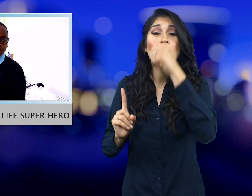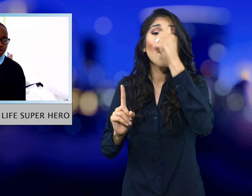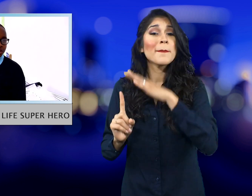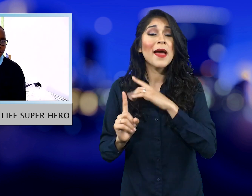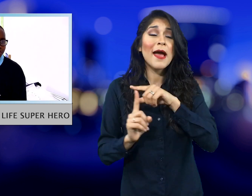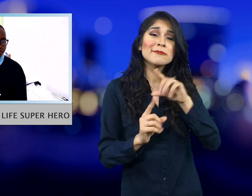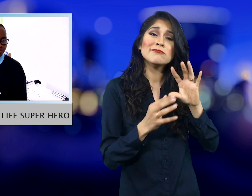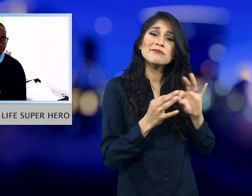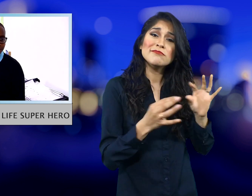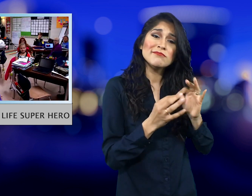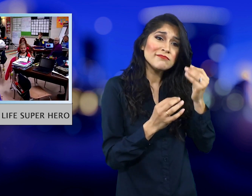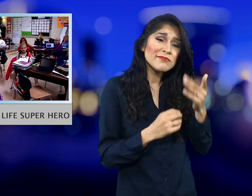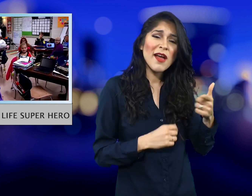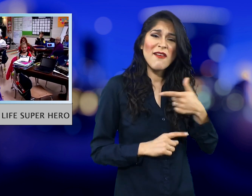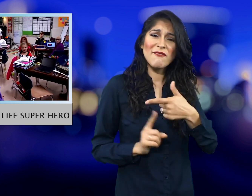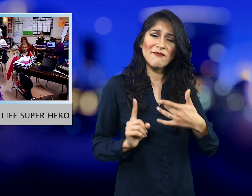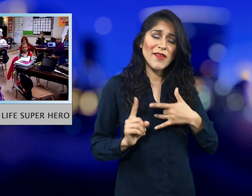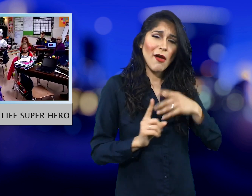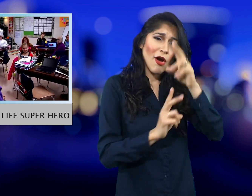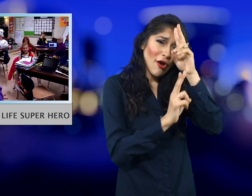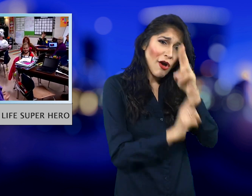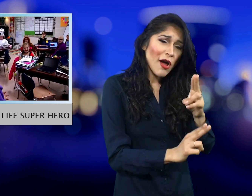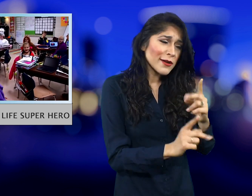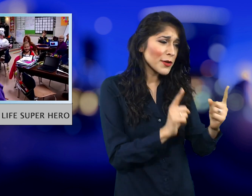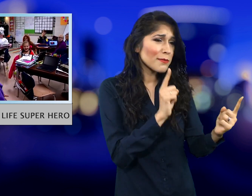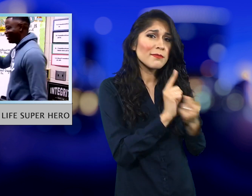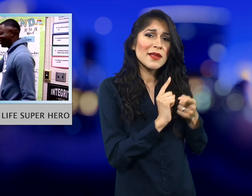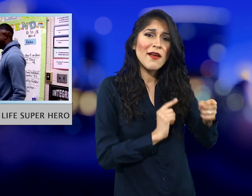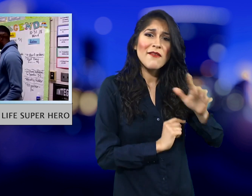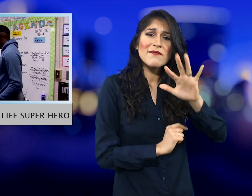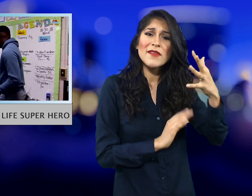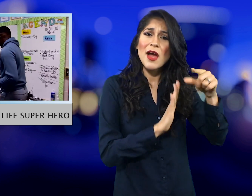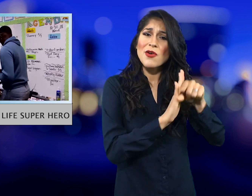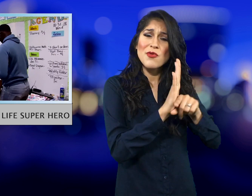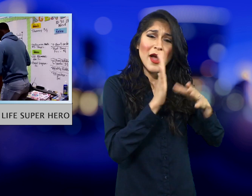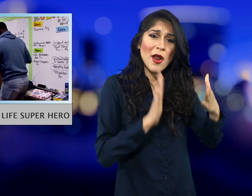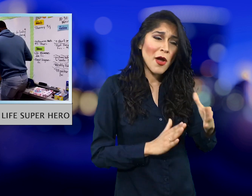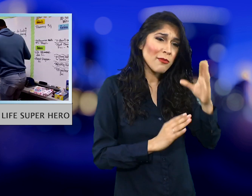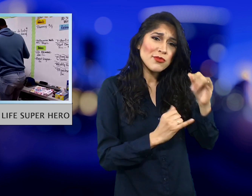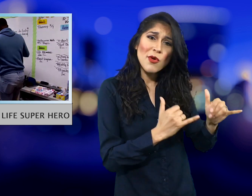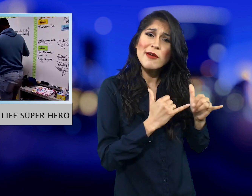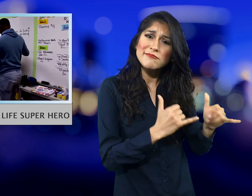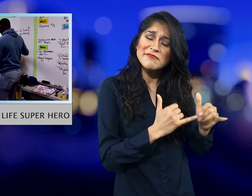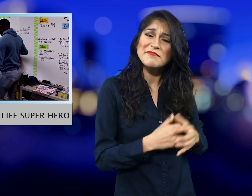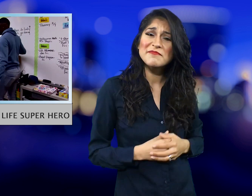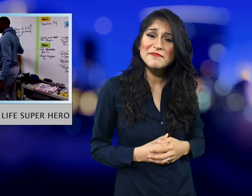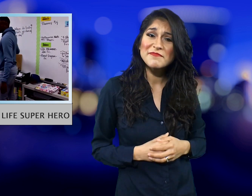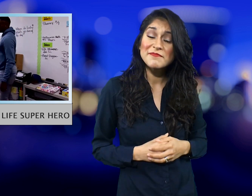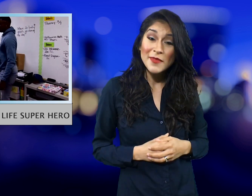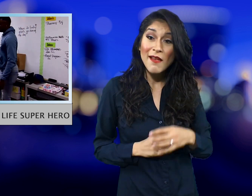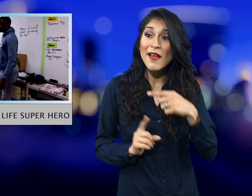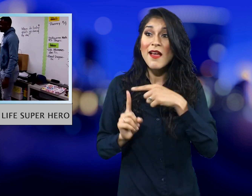Shaw said it meant just as much to him to meet the fifth-grader.